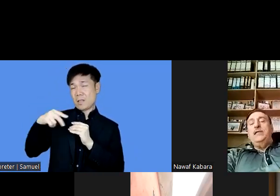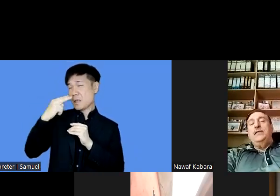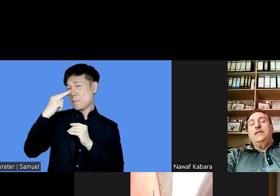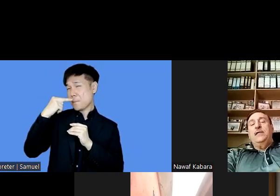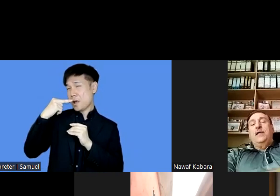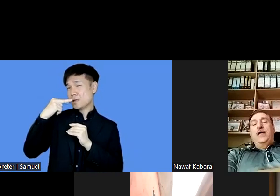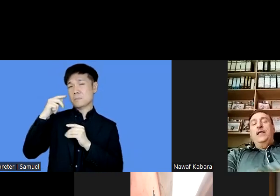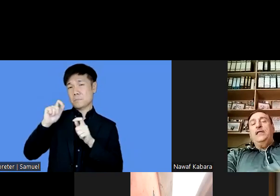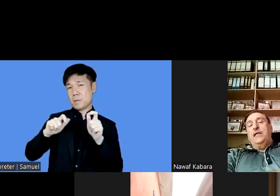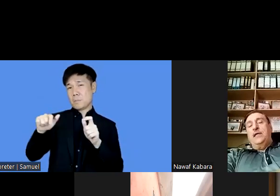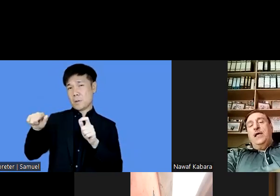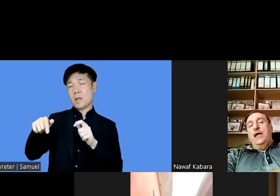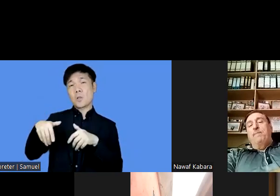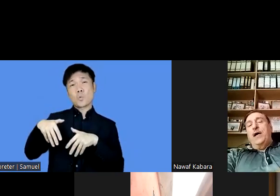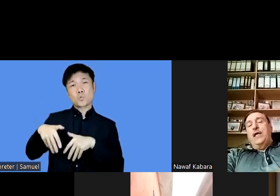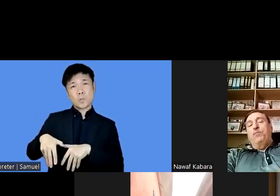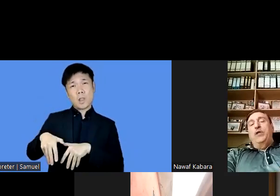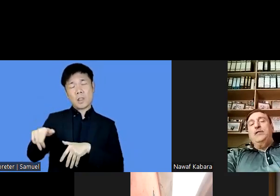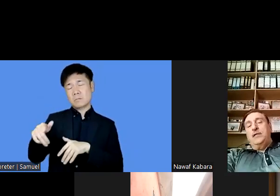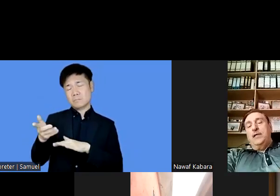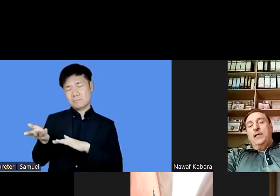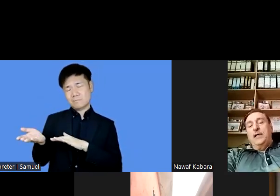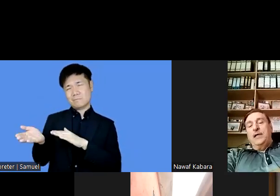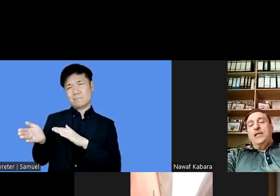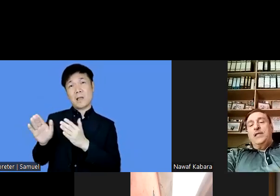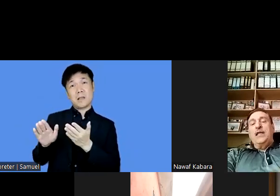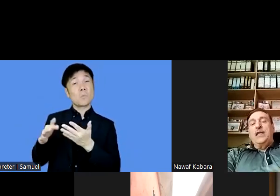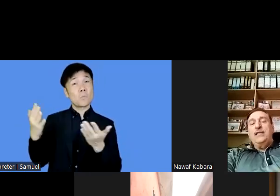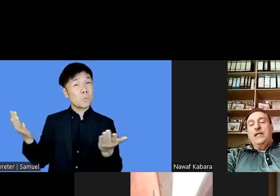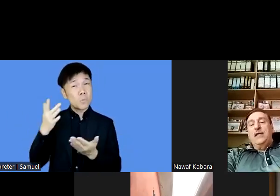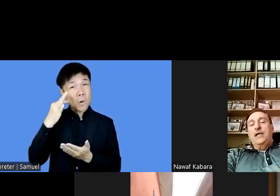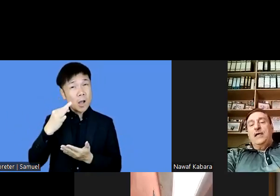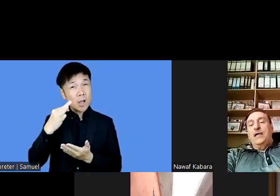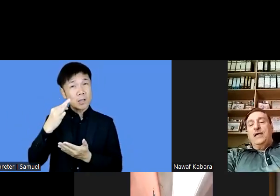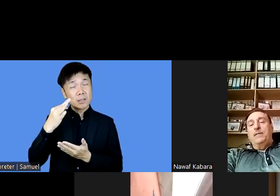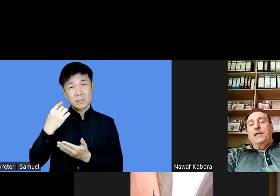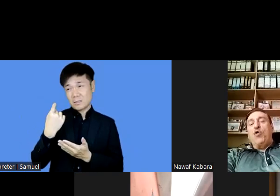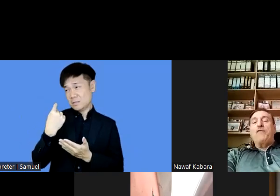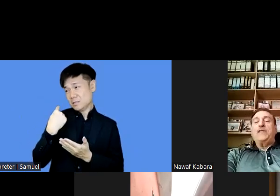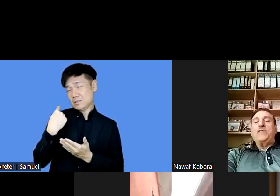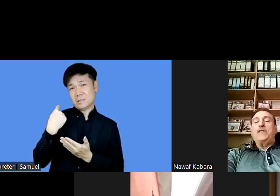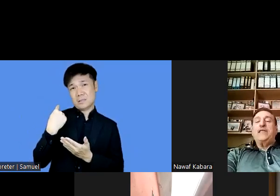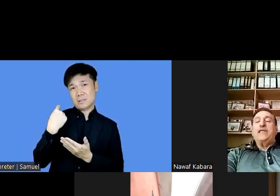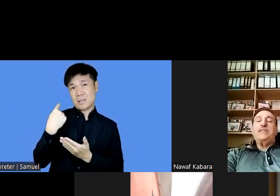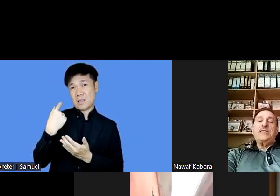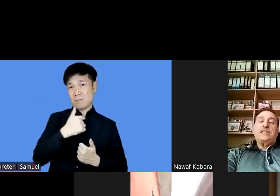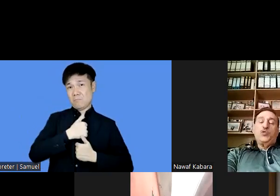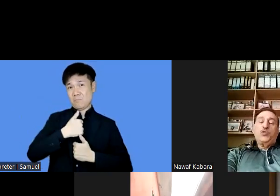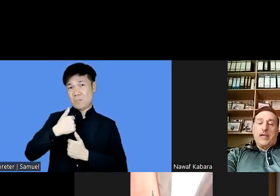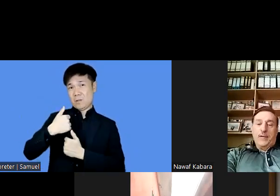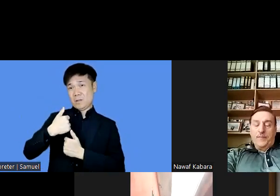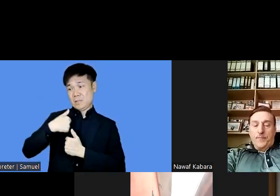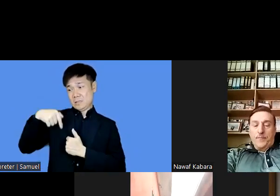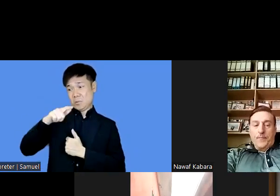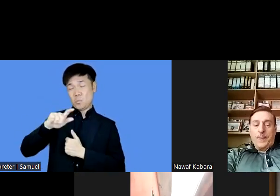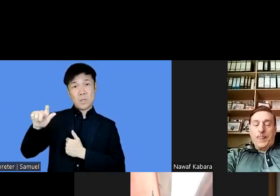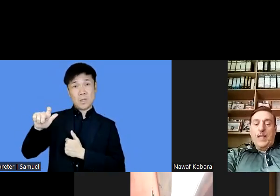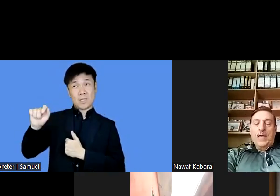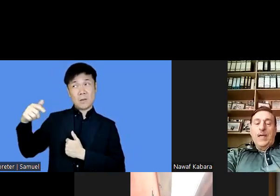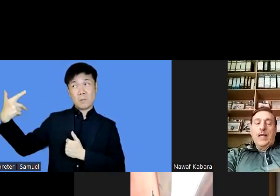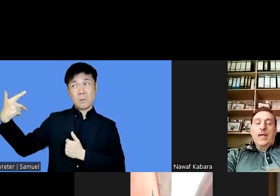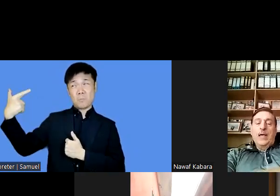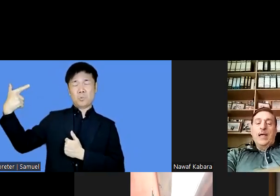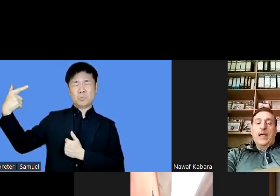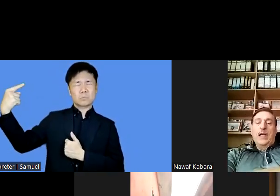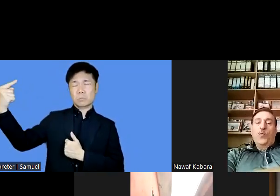Sudan, hit by a bullet in the late conflict taking place just this week.